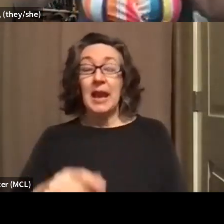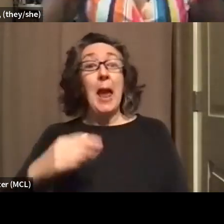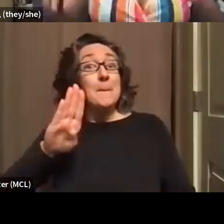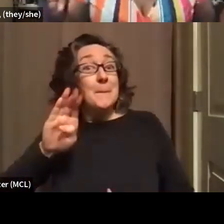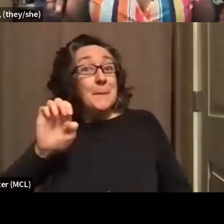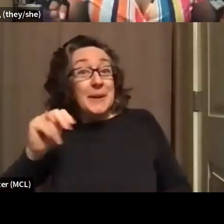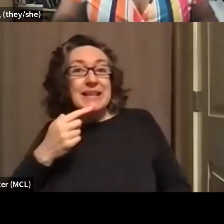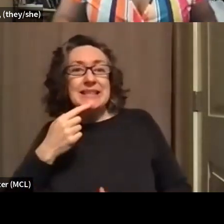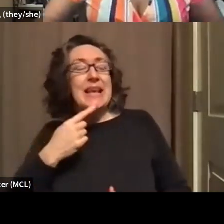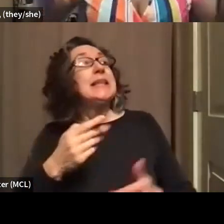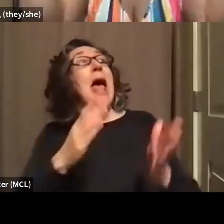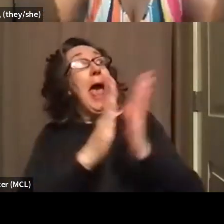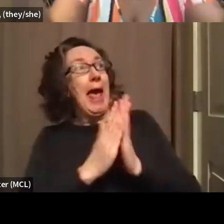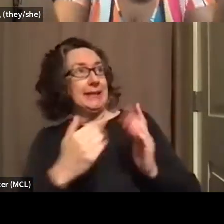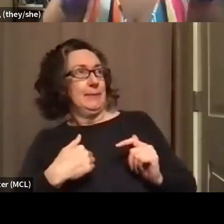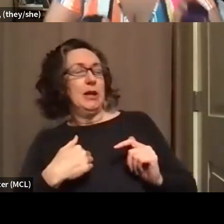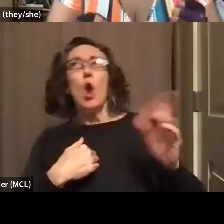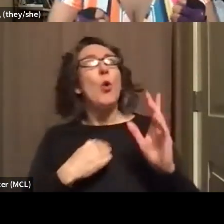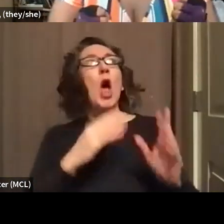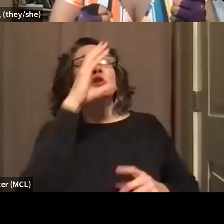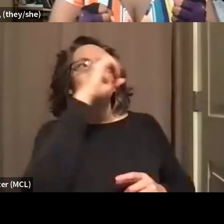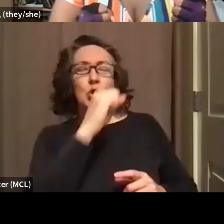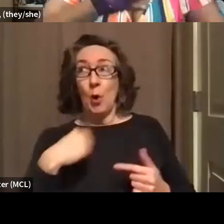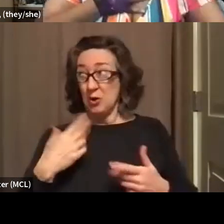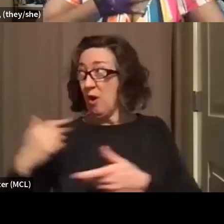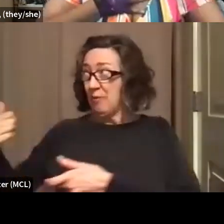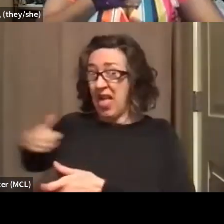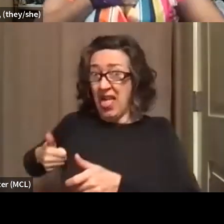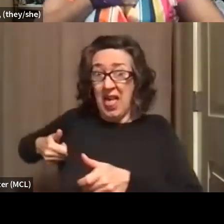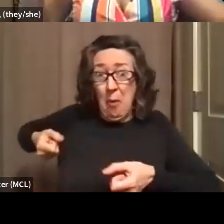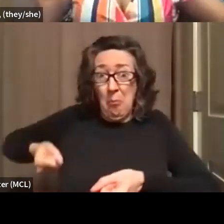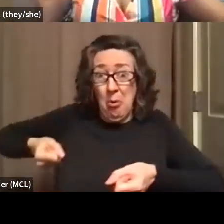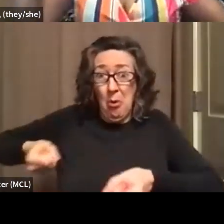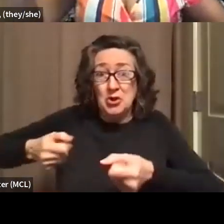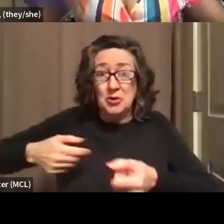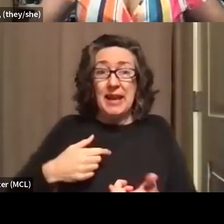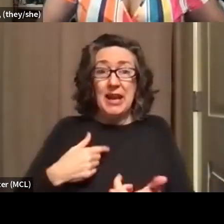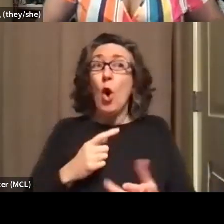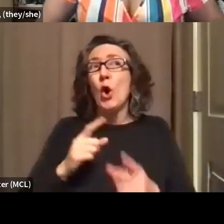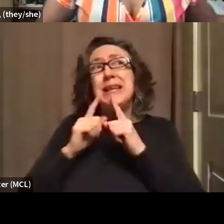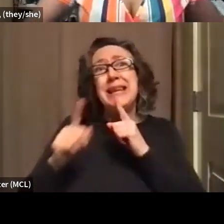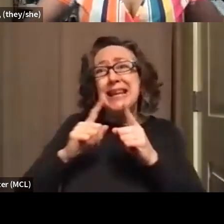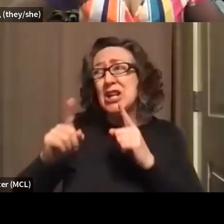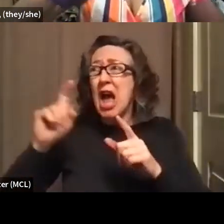Don't assume I want to be pushed in my wheelchair.